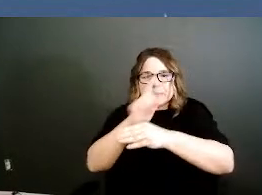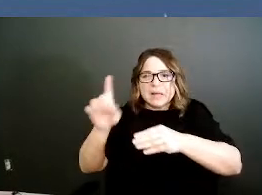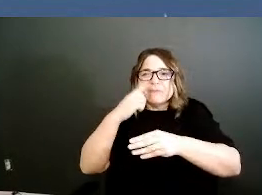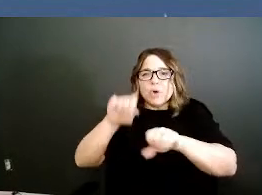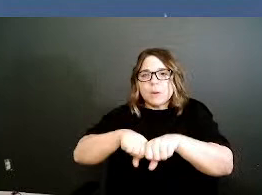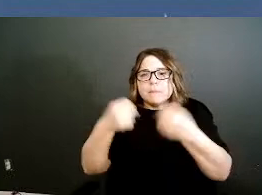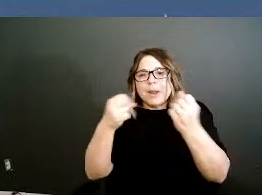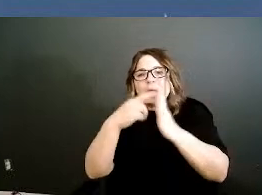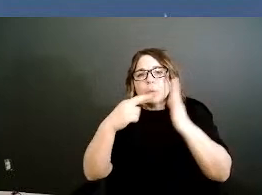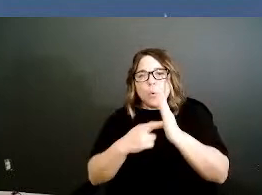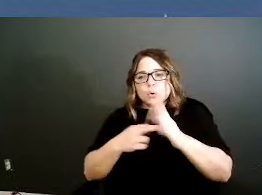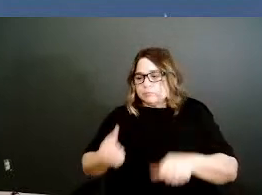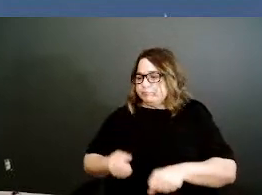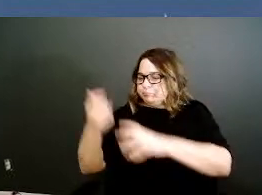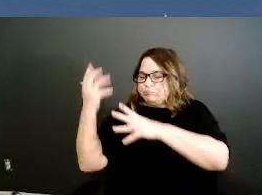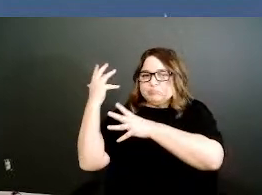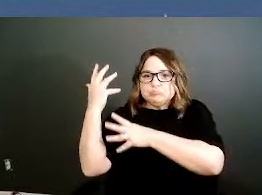PEOPLE WHO DON'T HAVE ACCOUNTABILITY IS STUPID.